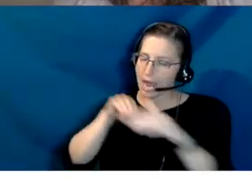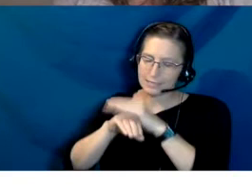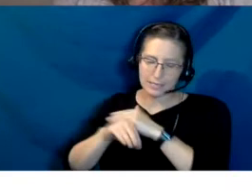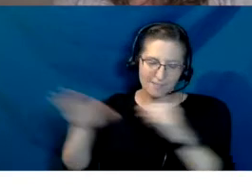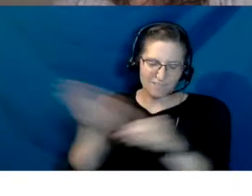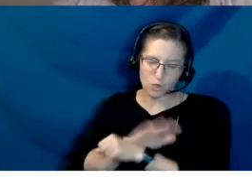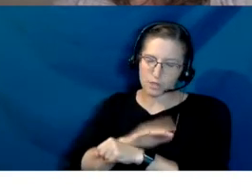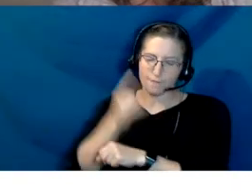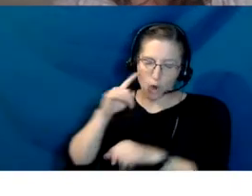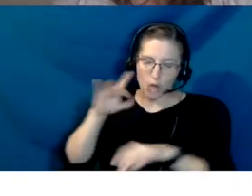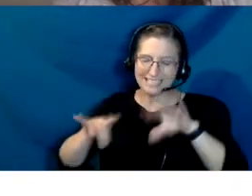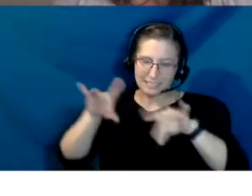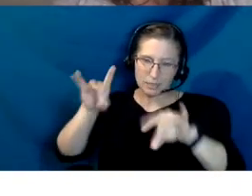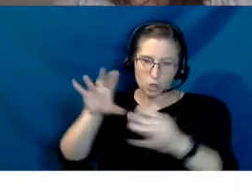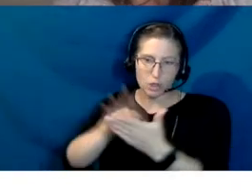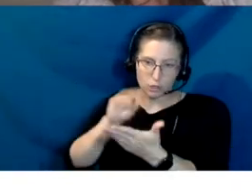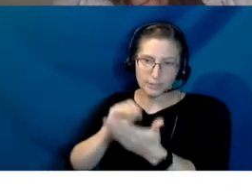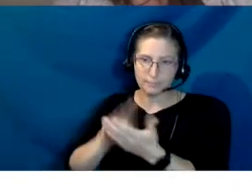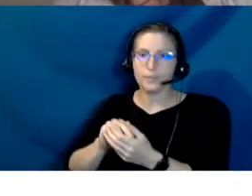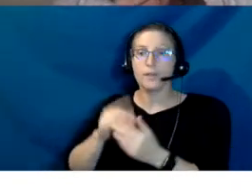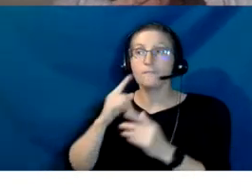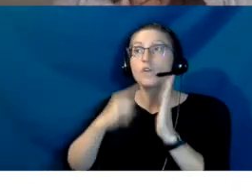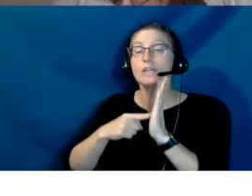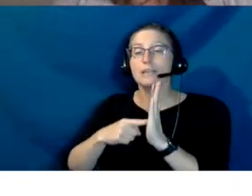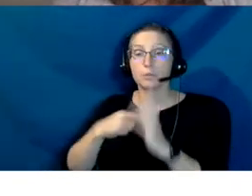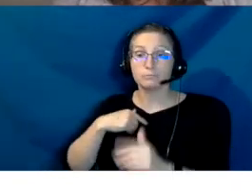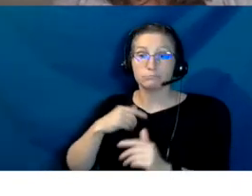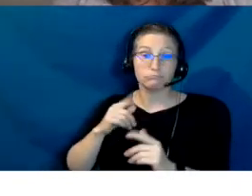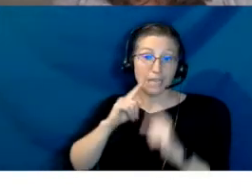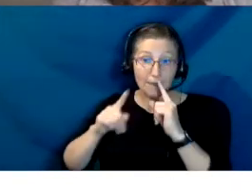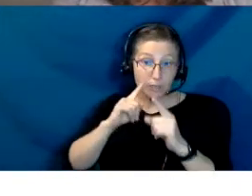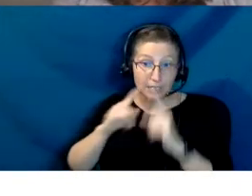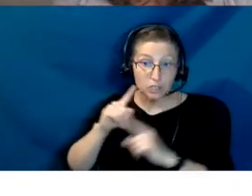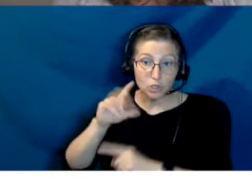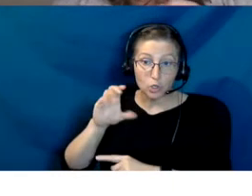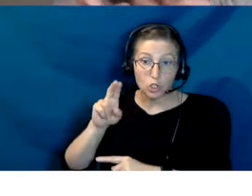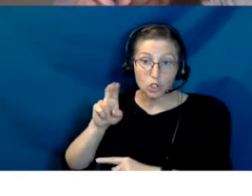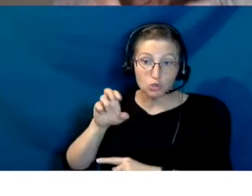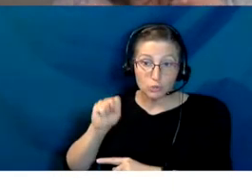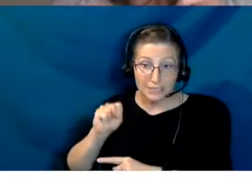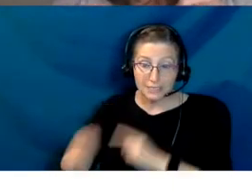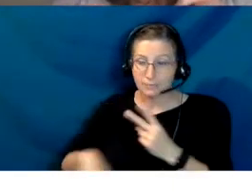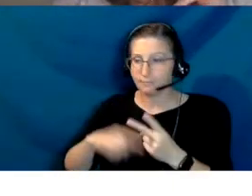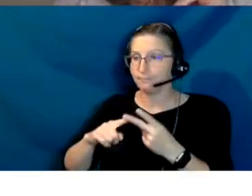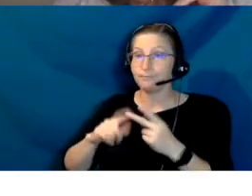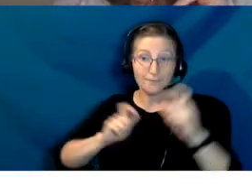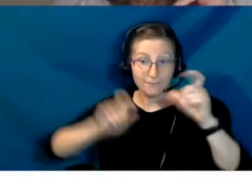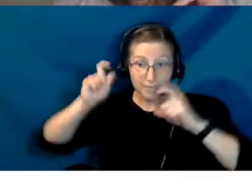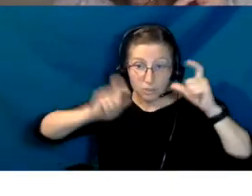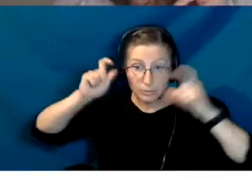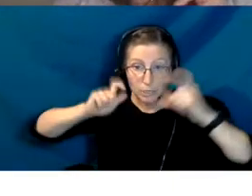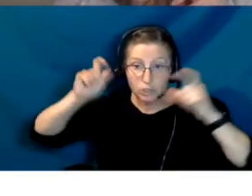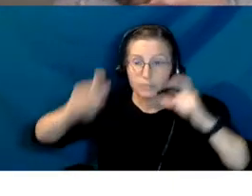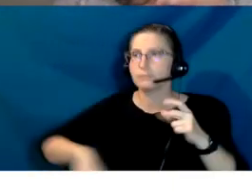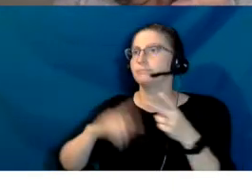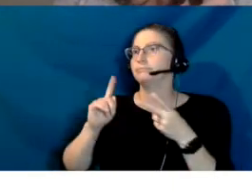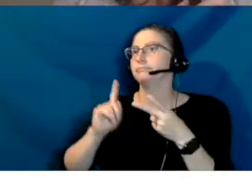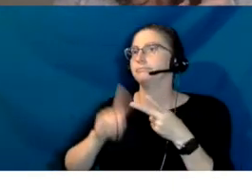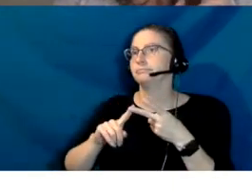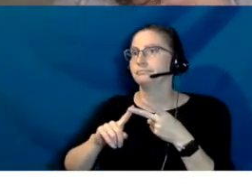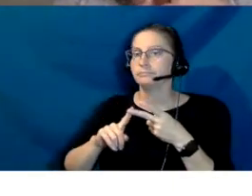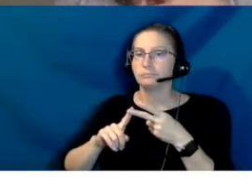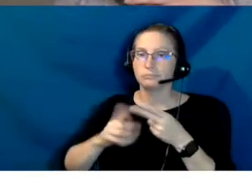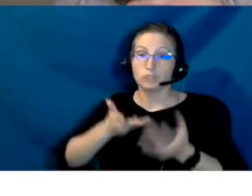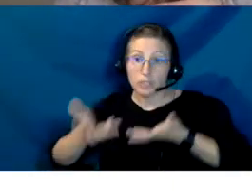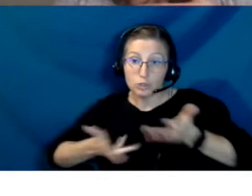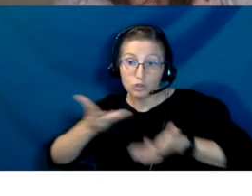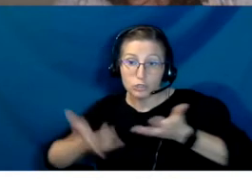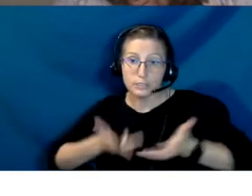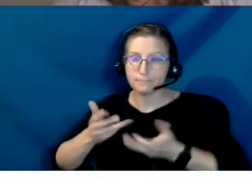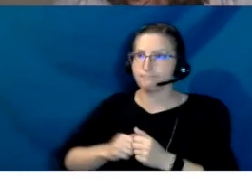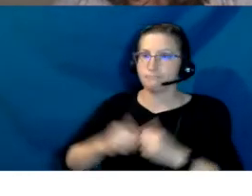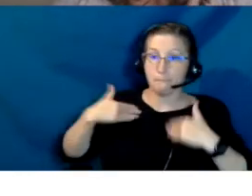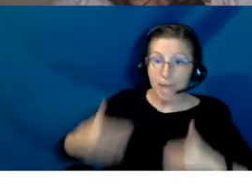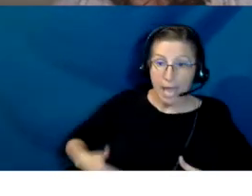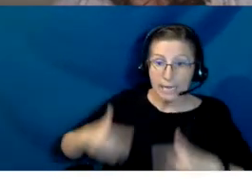learning. So this includes things like conversational cues, facial expressions, gestures, body language,